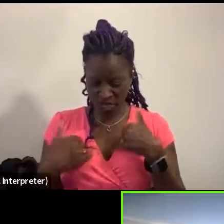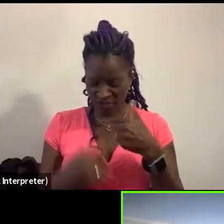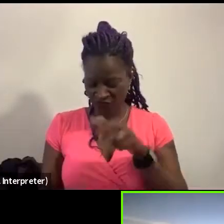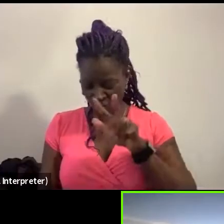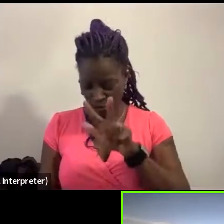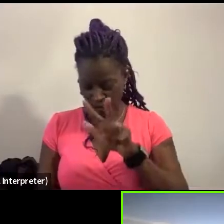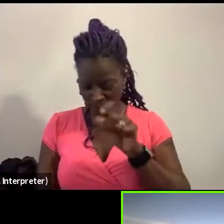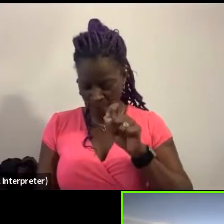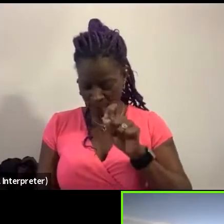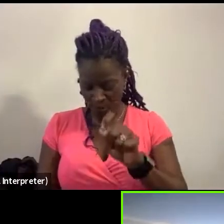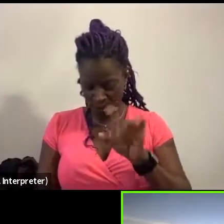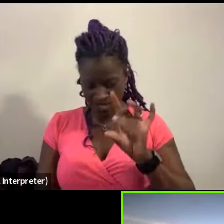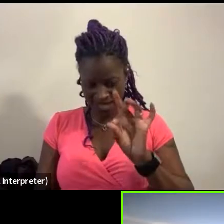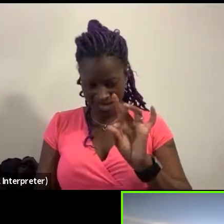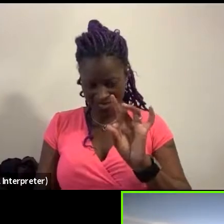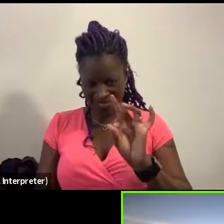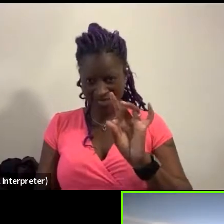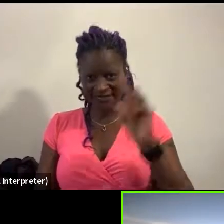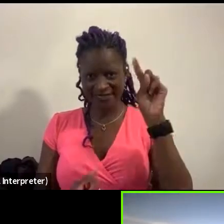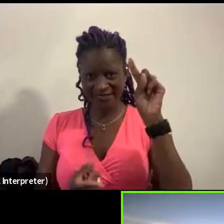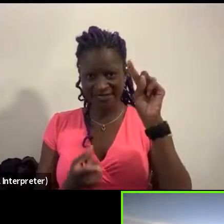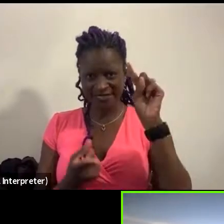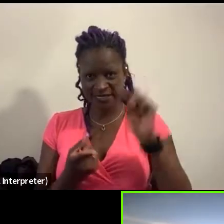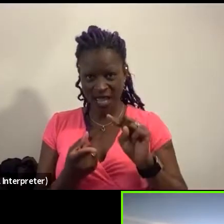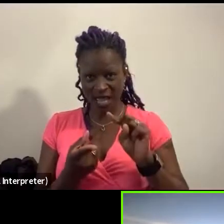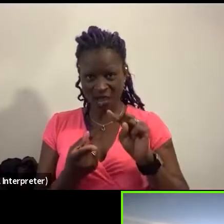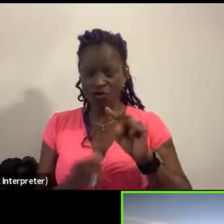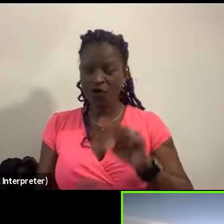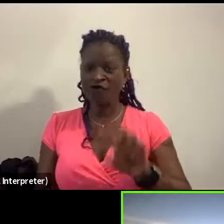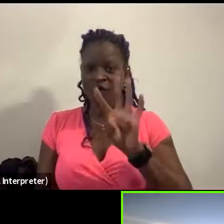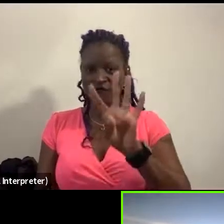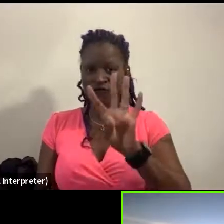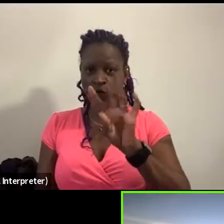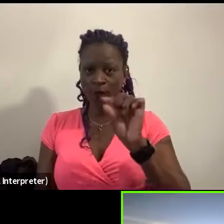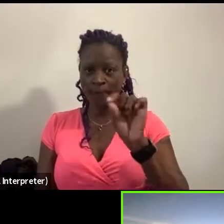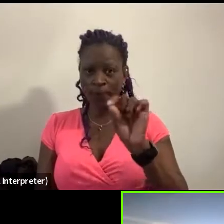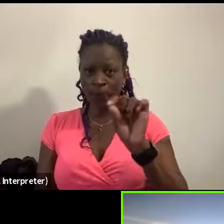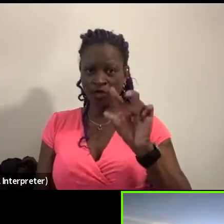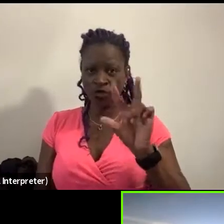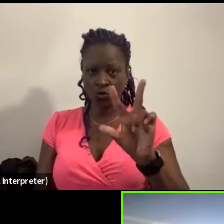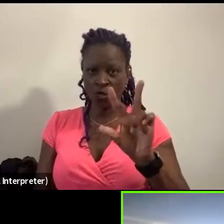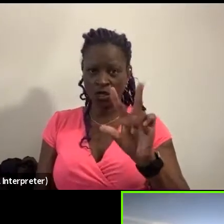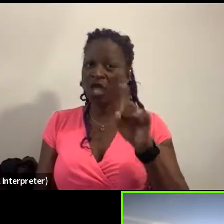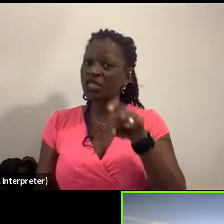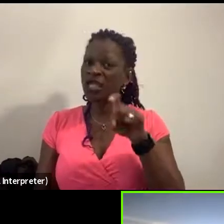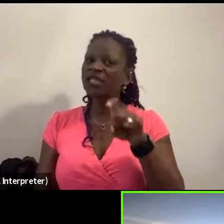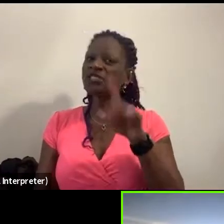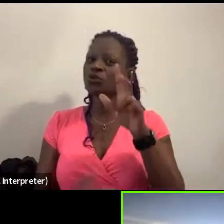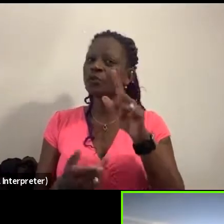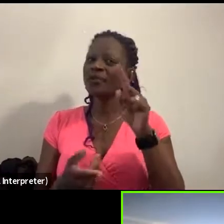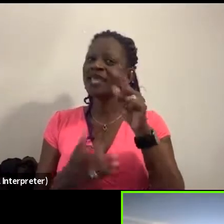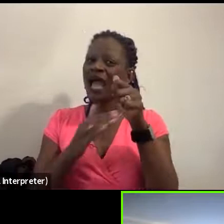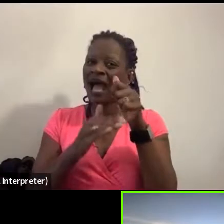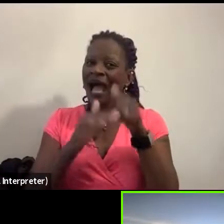That's down from four point three a week ago. It would need to be below two to qualify us for the yellow tier.